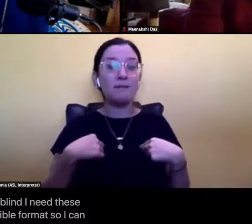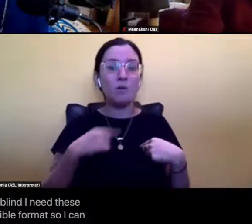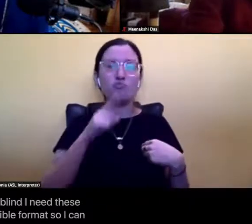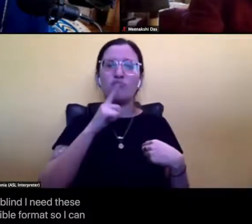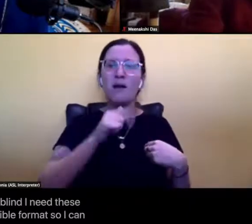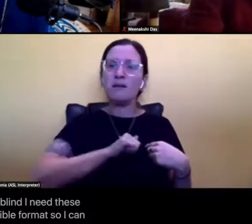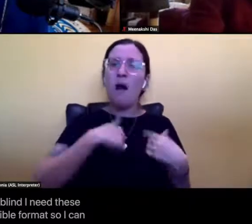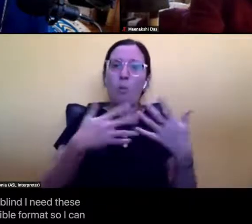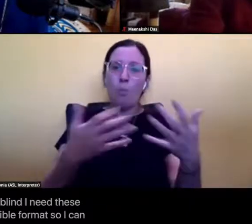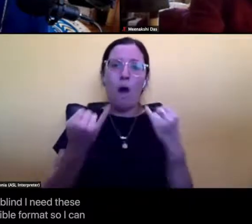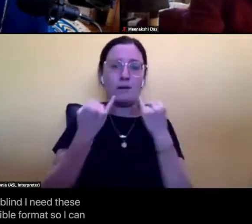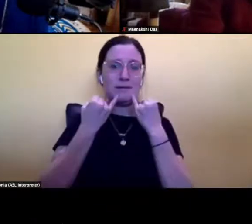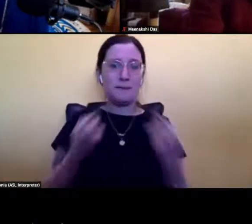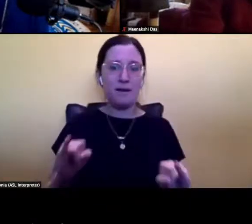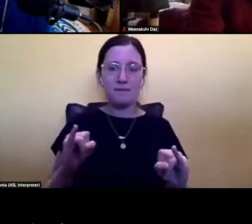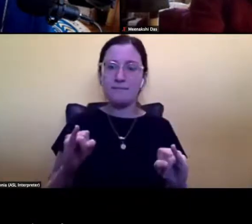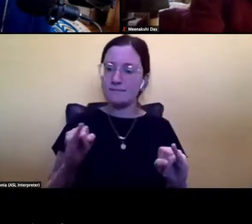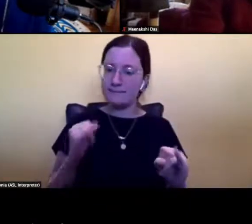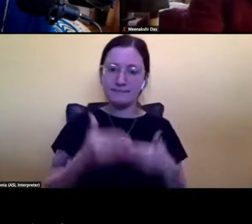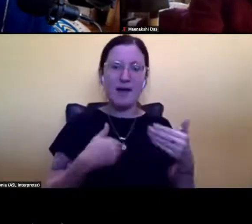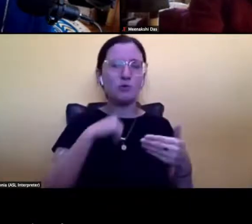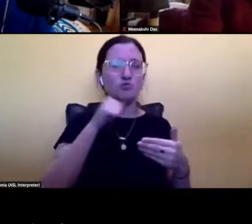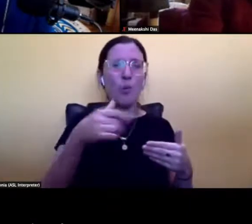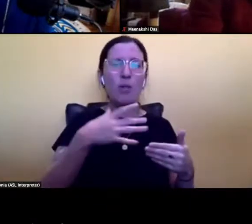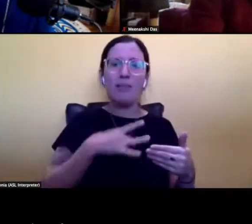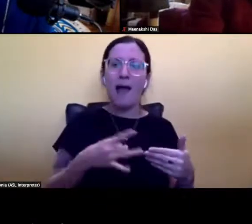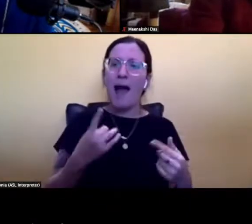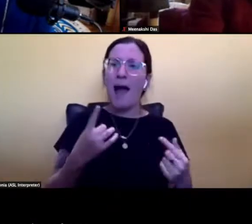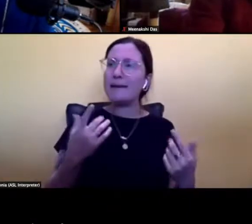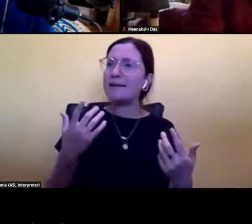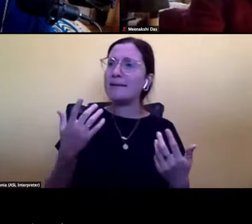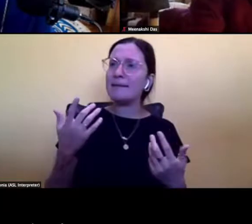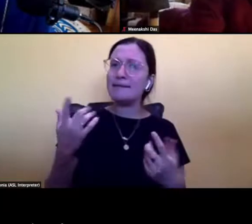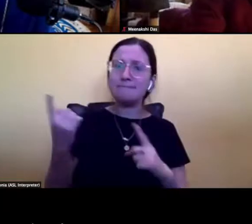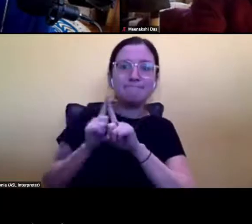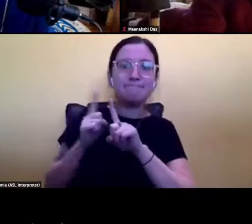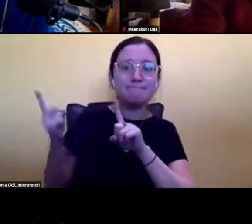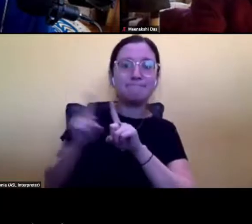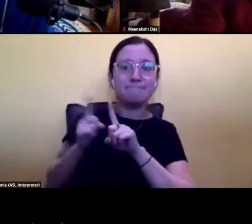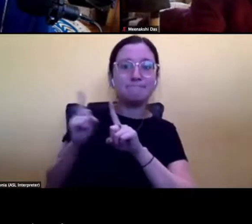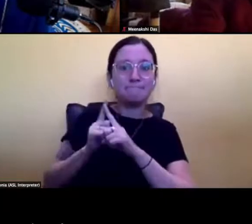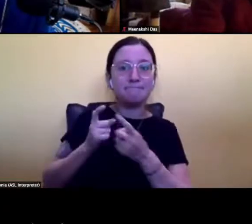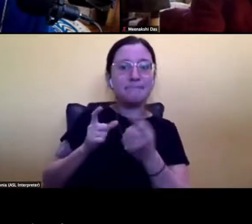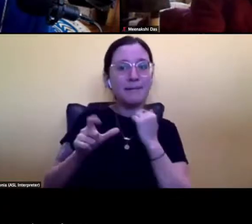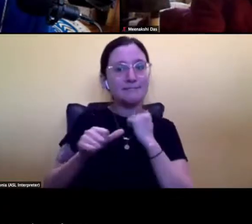much as I can. Don't like to get a bunch of assistance. In the science laboratory in the